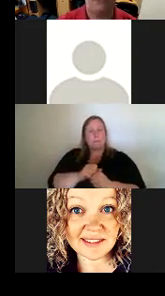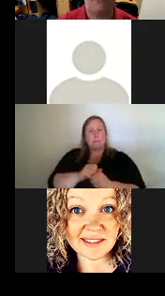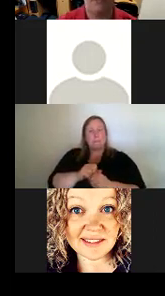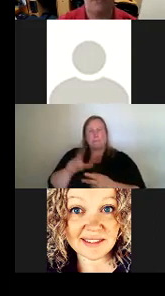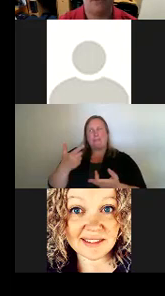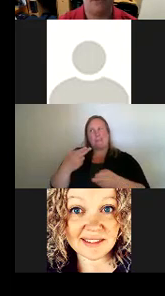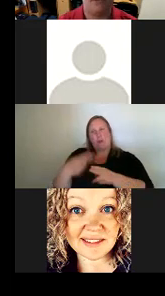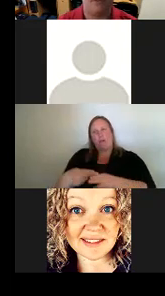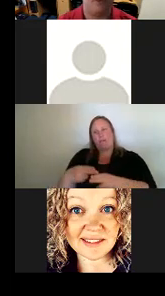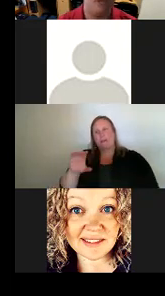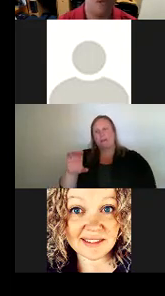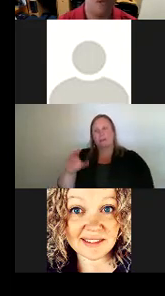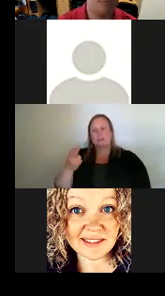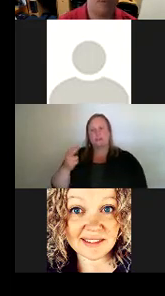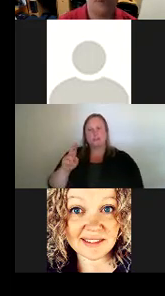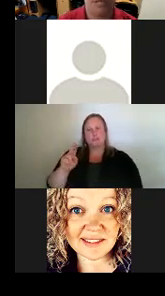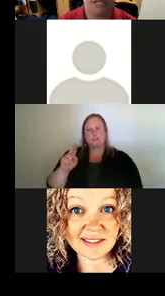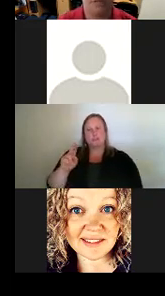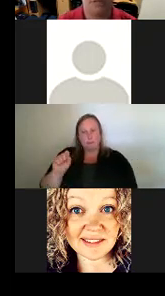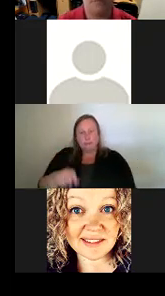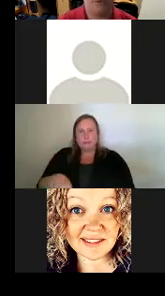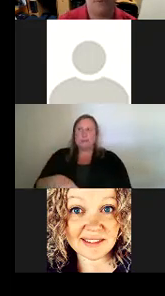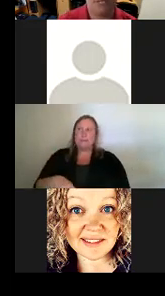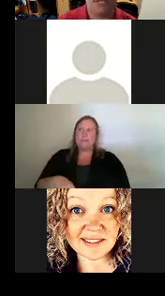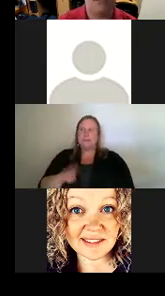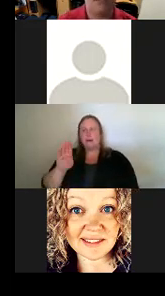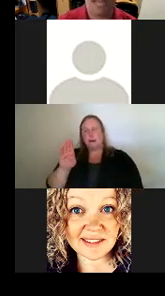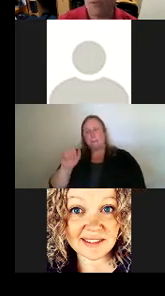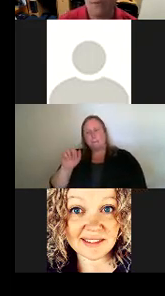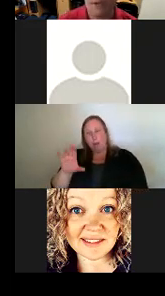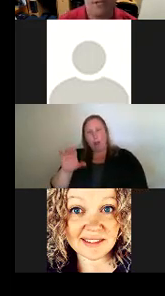THERE IS HANDWRITING RECOGNITION.